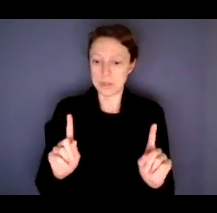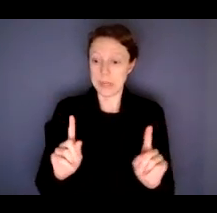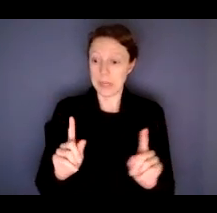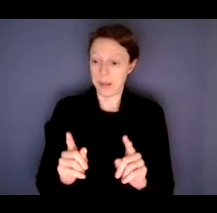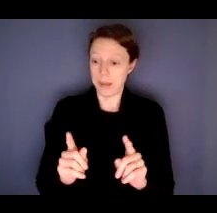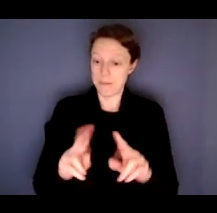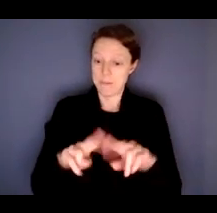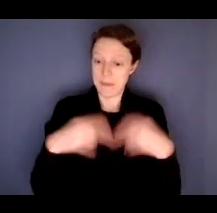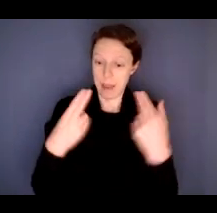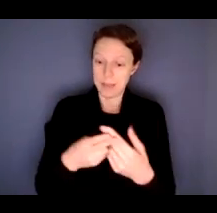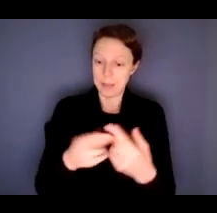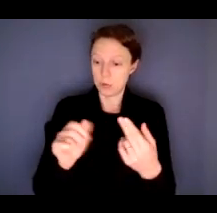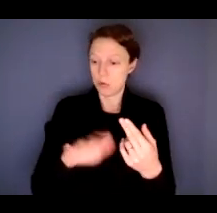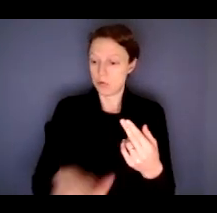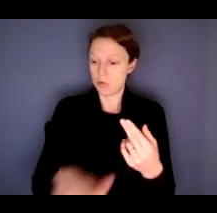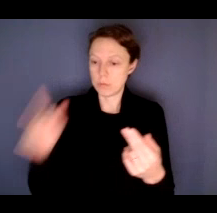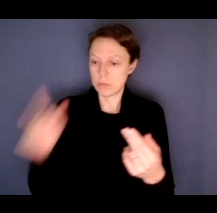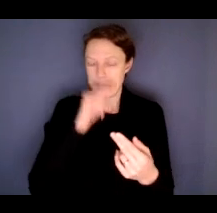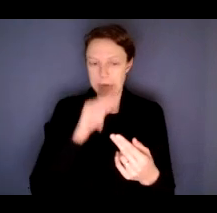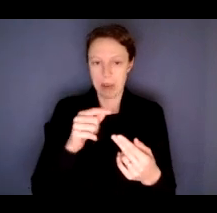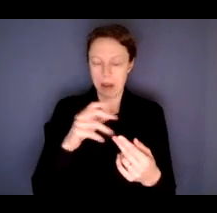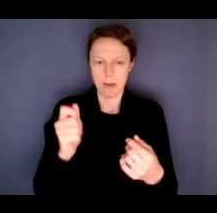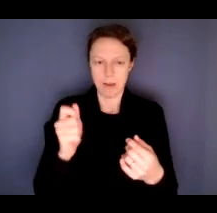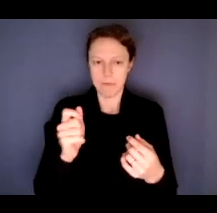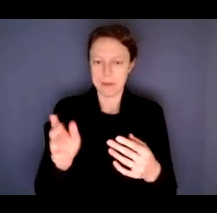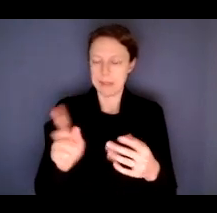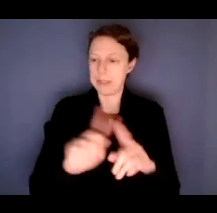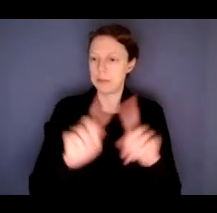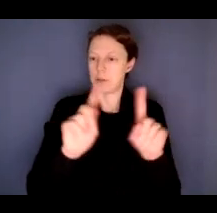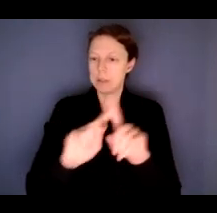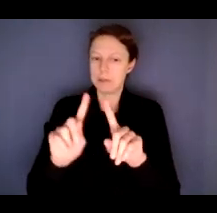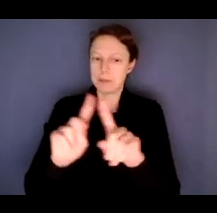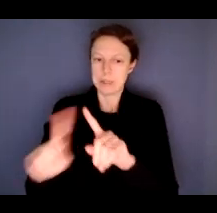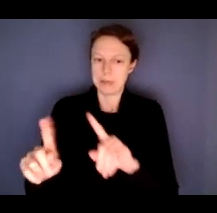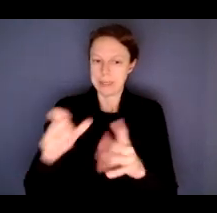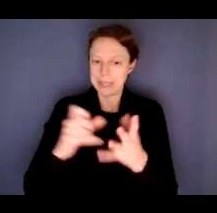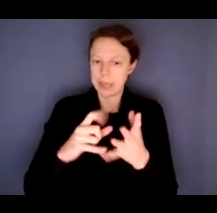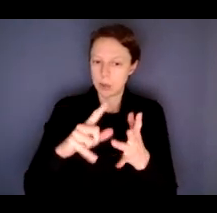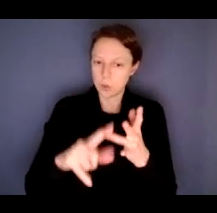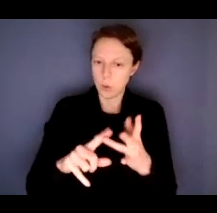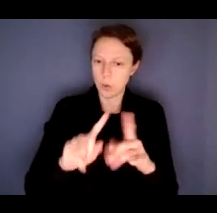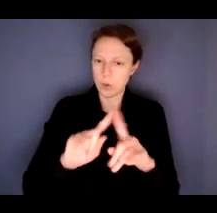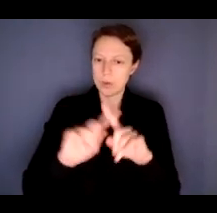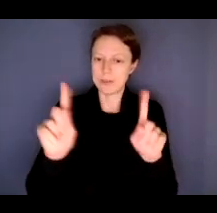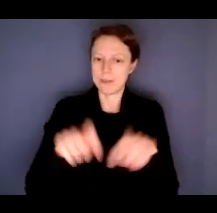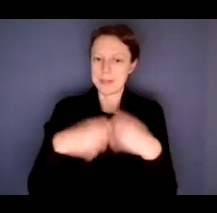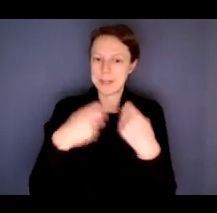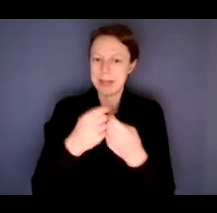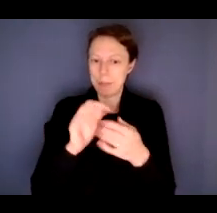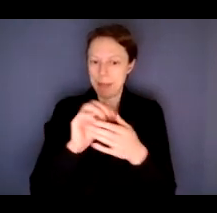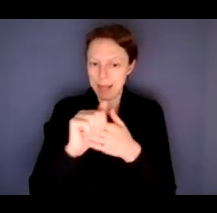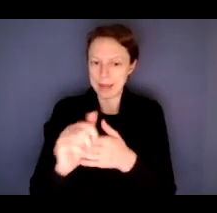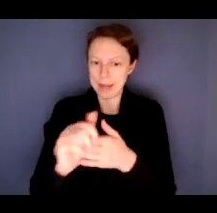different child safety officers, team leaders as well as the office, depending on what type